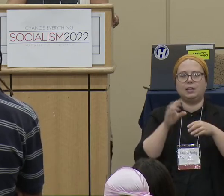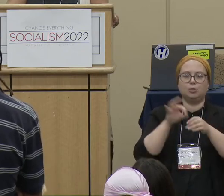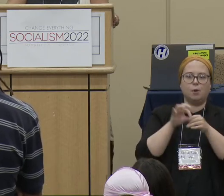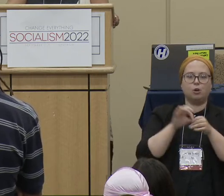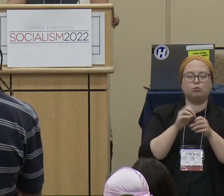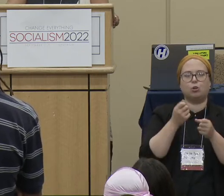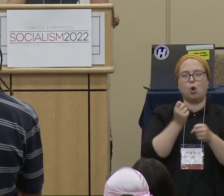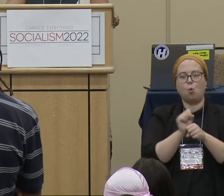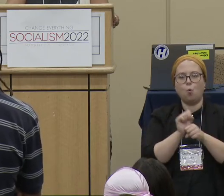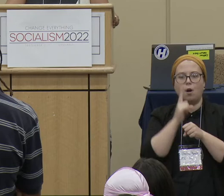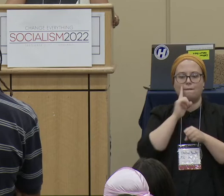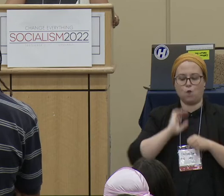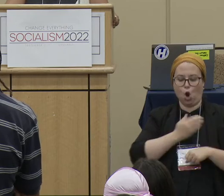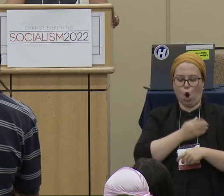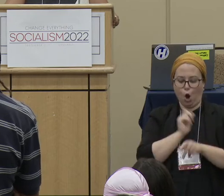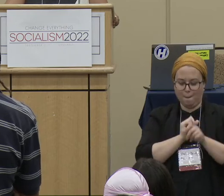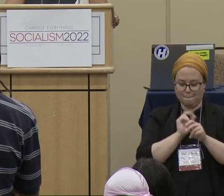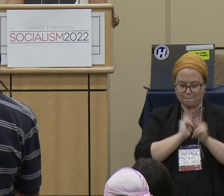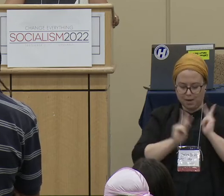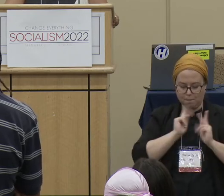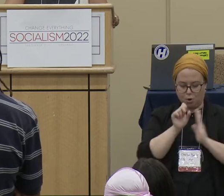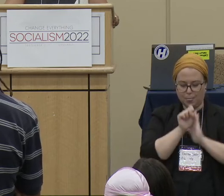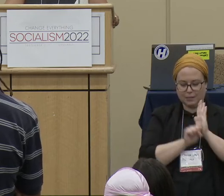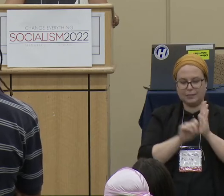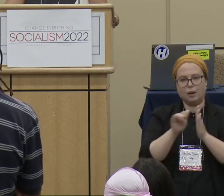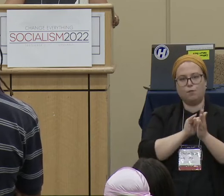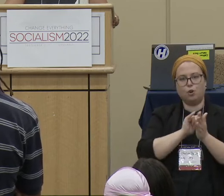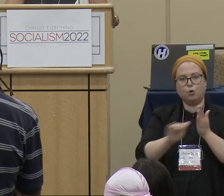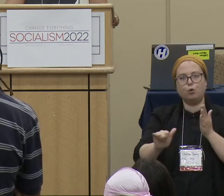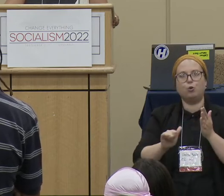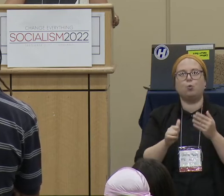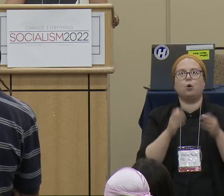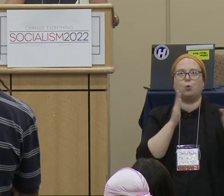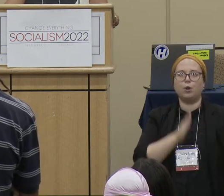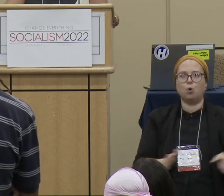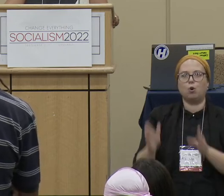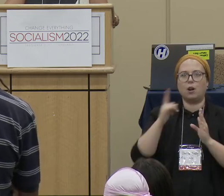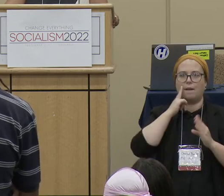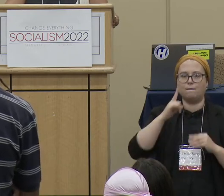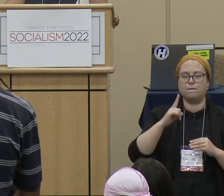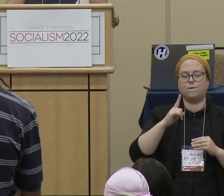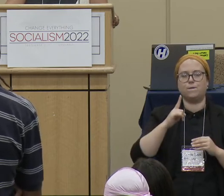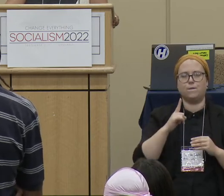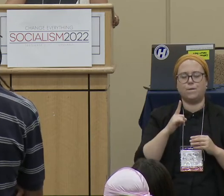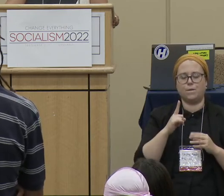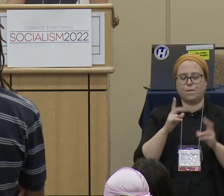crisis, and build an economy that works for our people. We